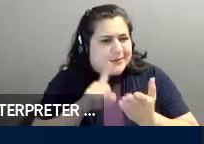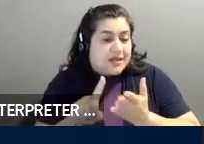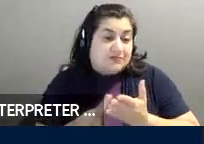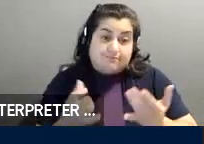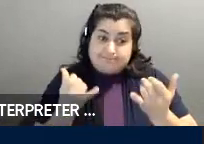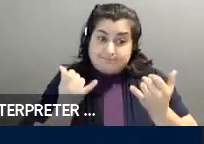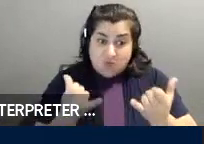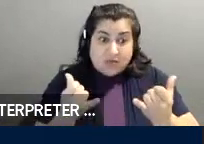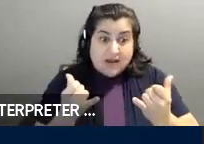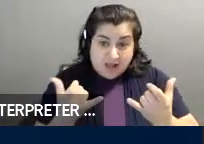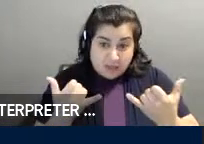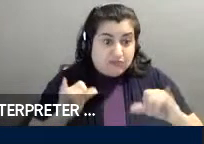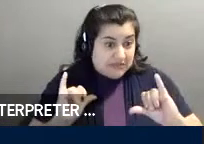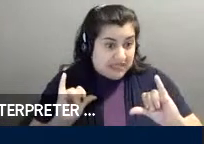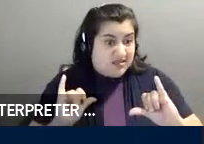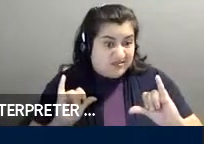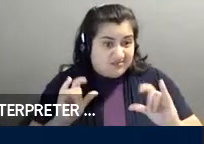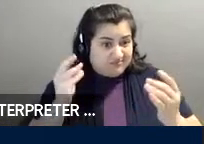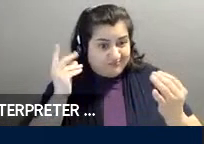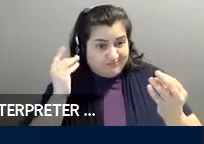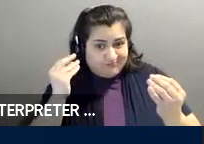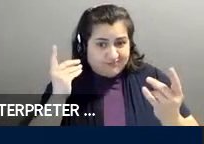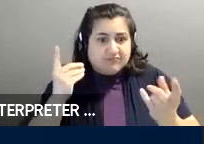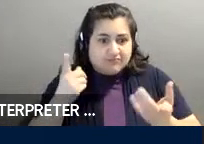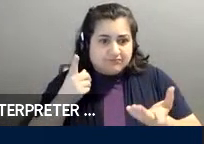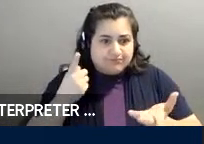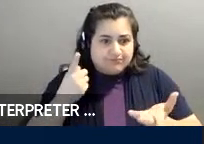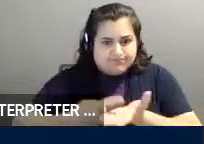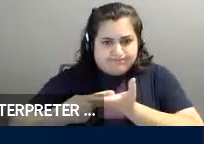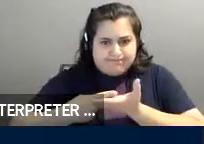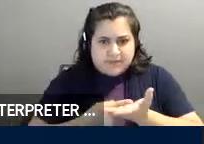Let's go to the next slide, slide No. 10, and let's talk about some of the research